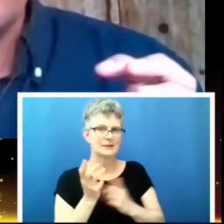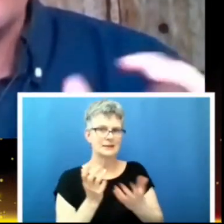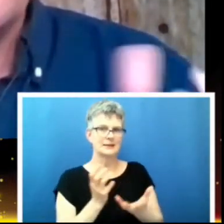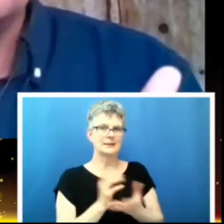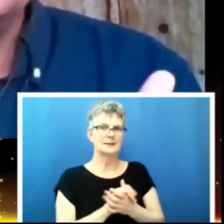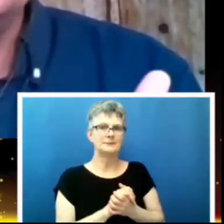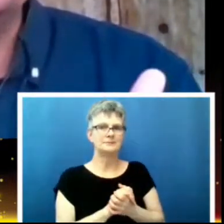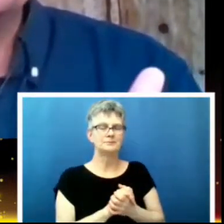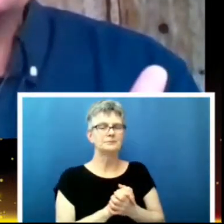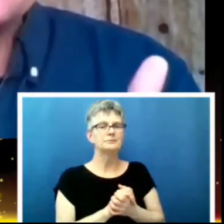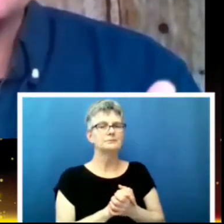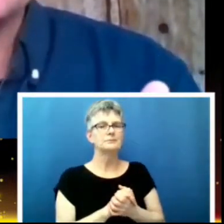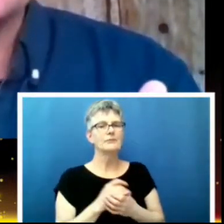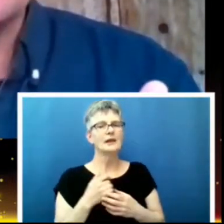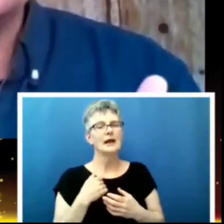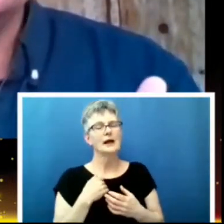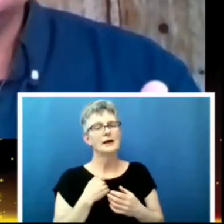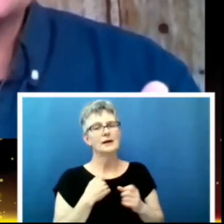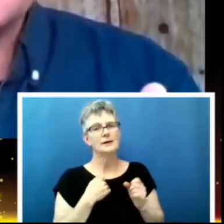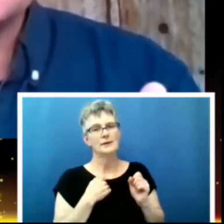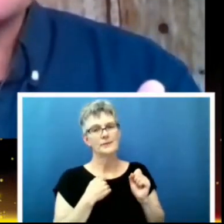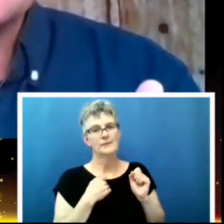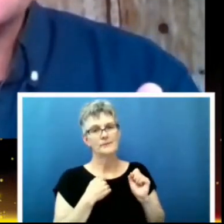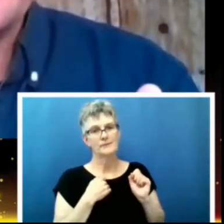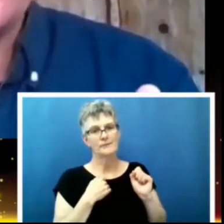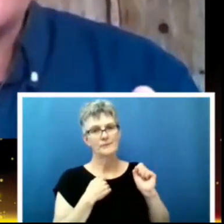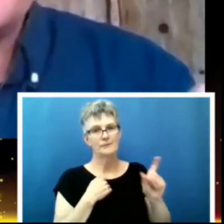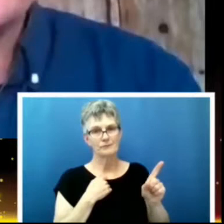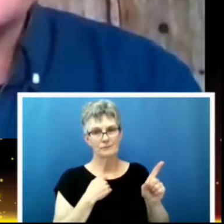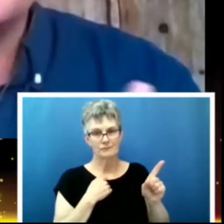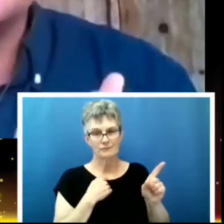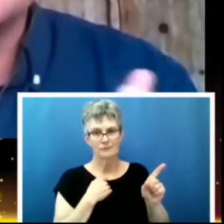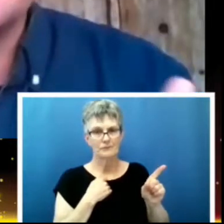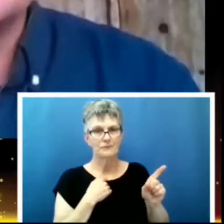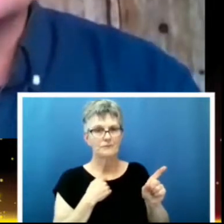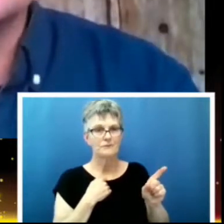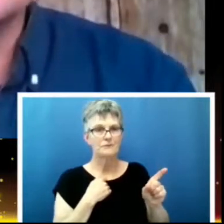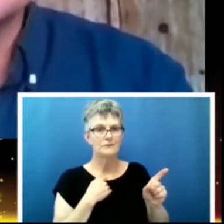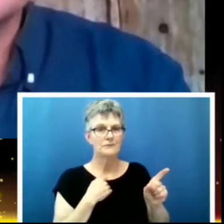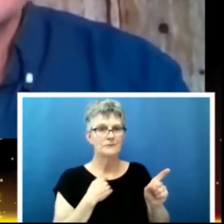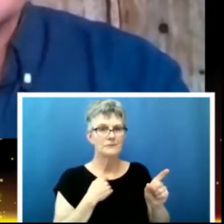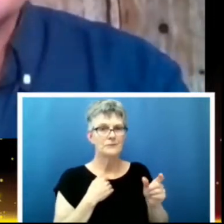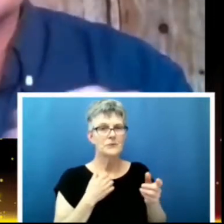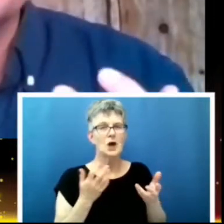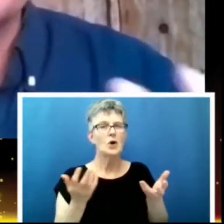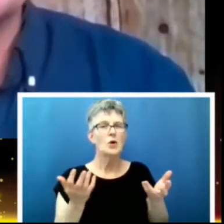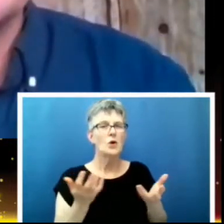What would you sense, what do you sense right now about the peace that either is or isn't present